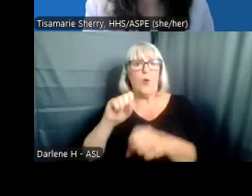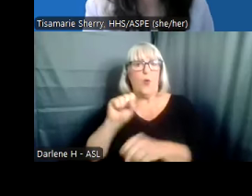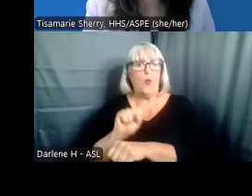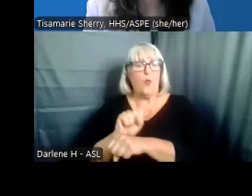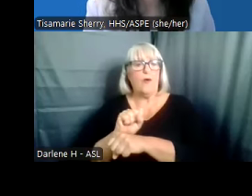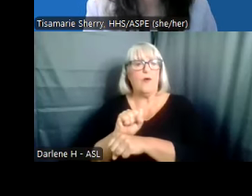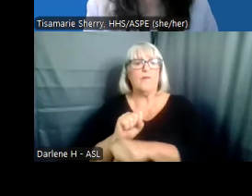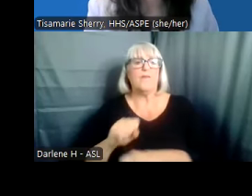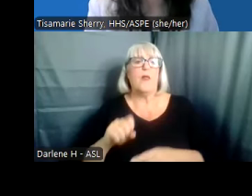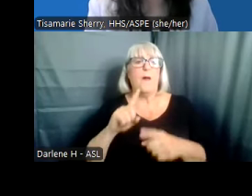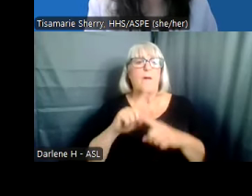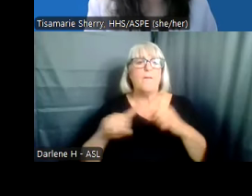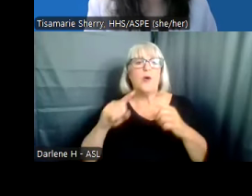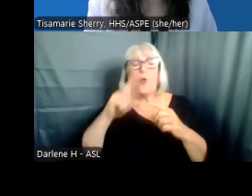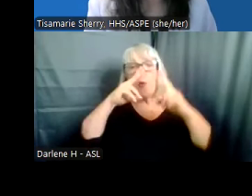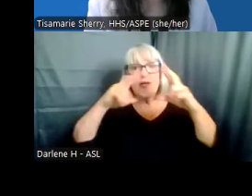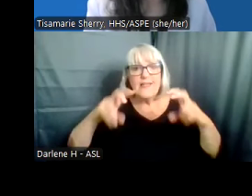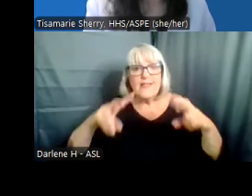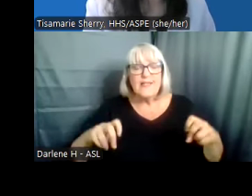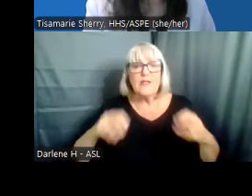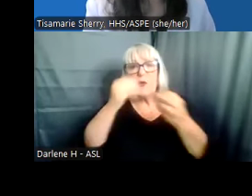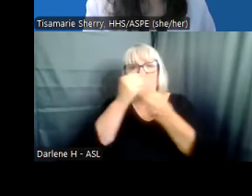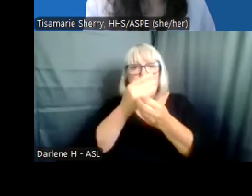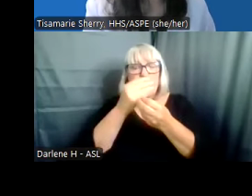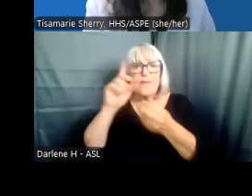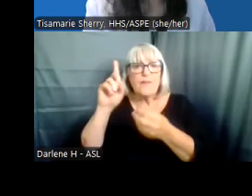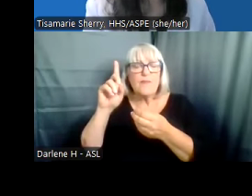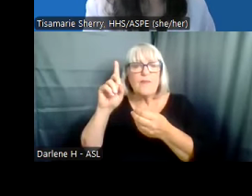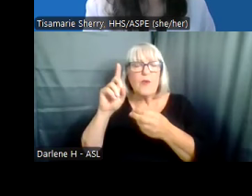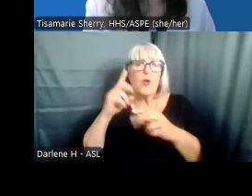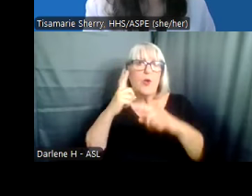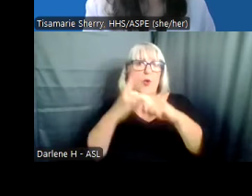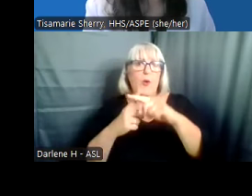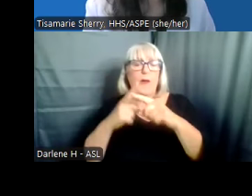and analysis along with public, excuse me, public use micro data files.